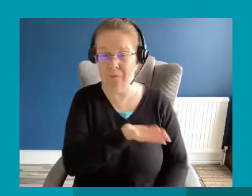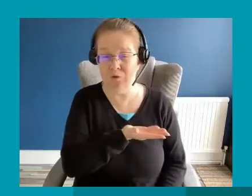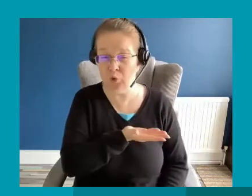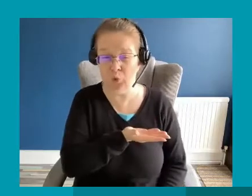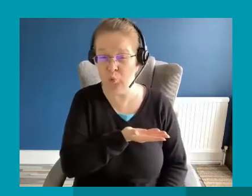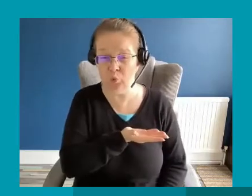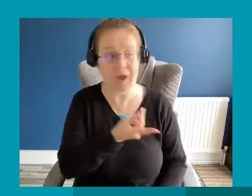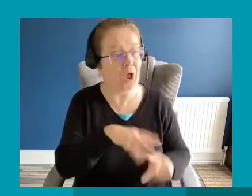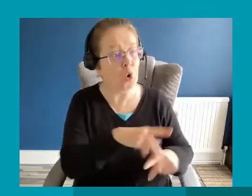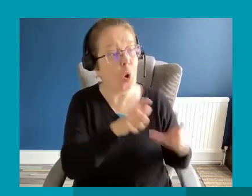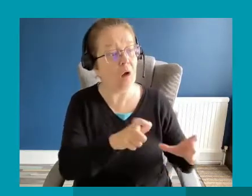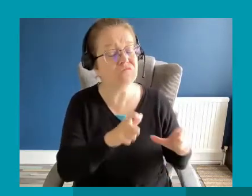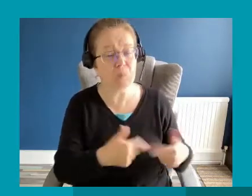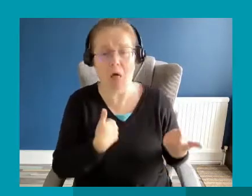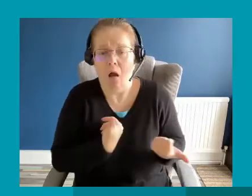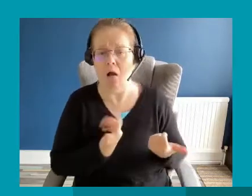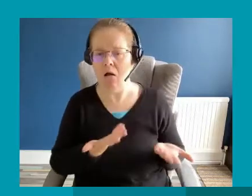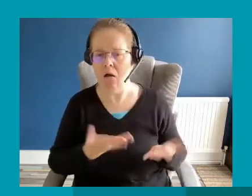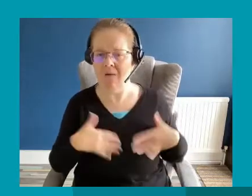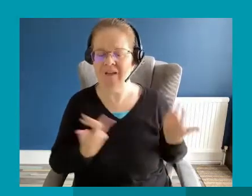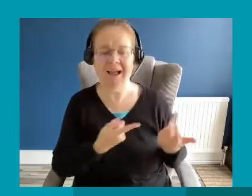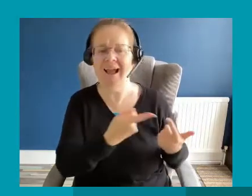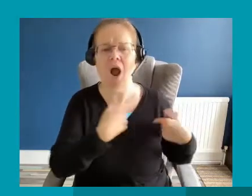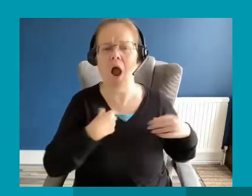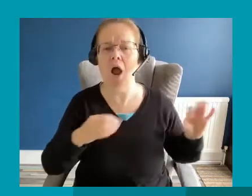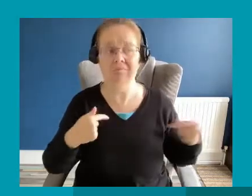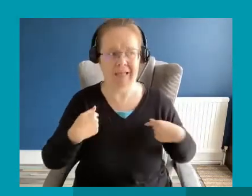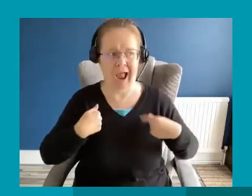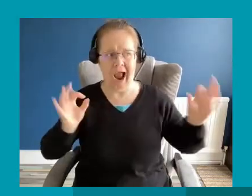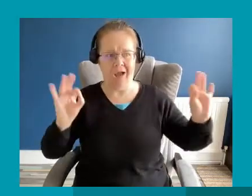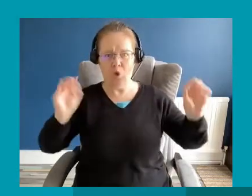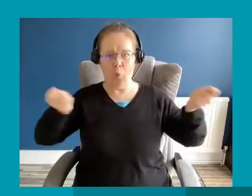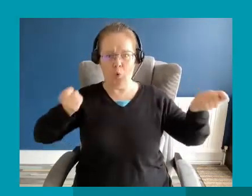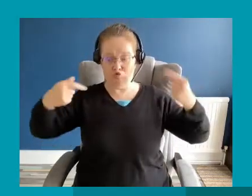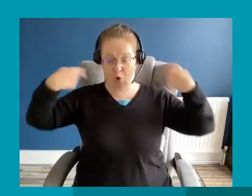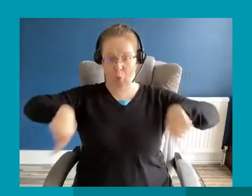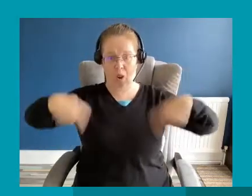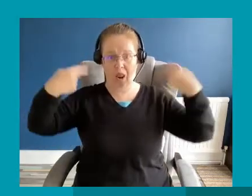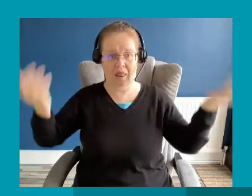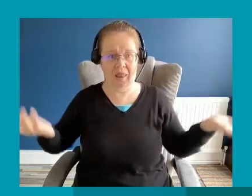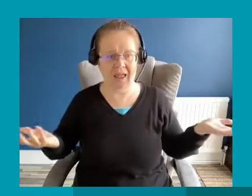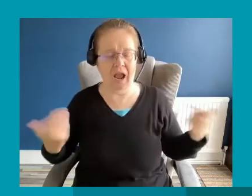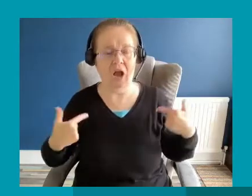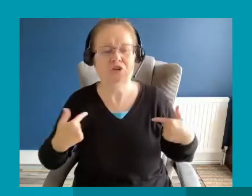feel uncomfortable about something that I had no control in doing. So yeah, I was very fortunate that